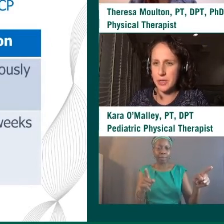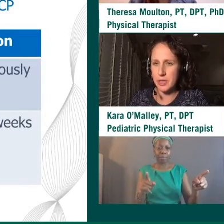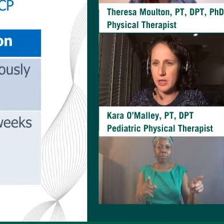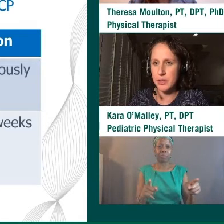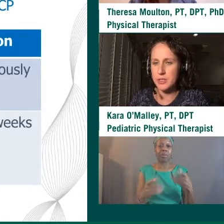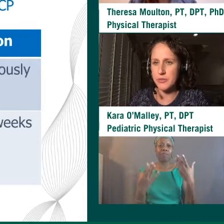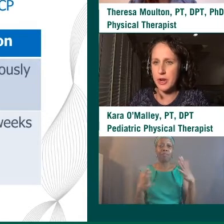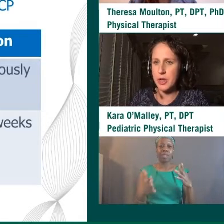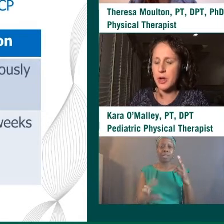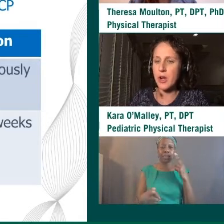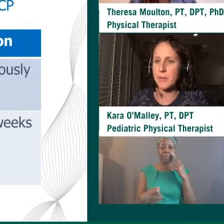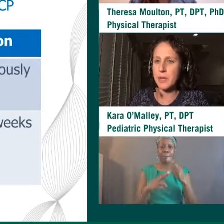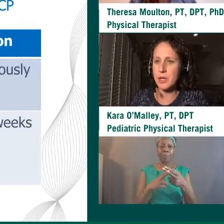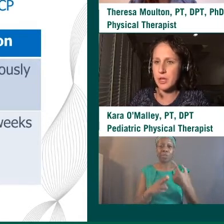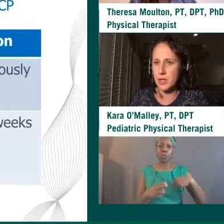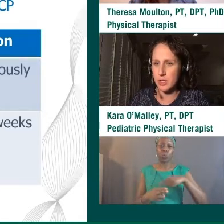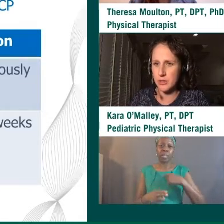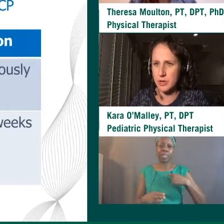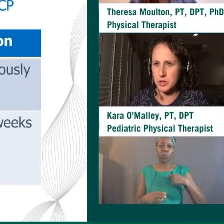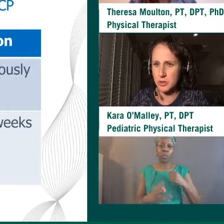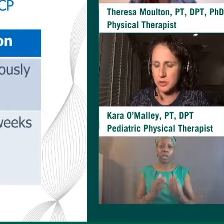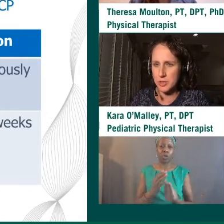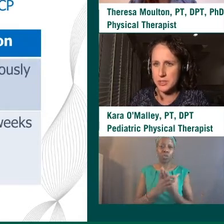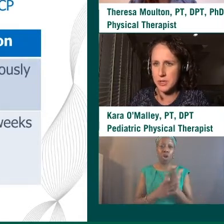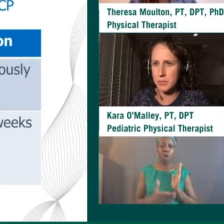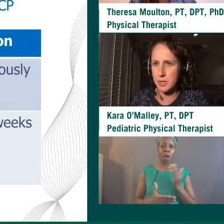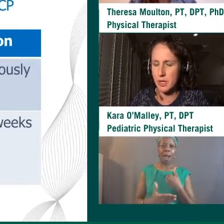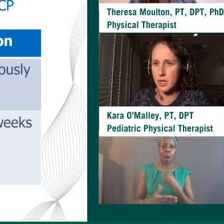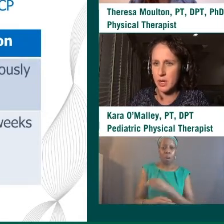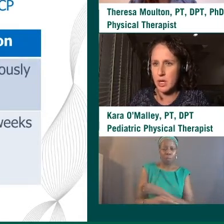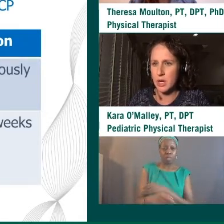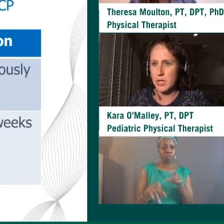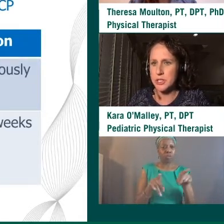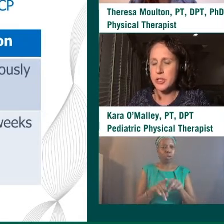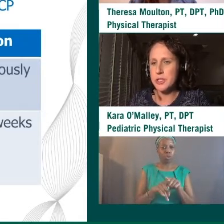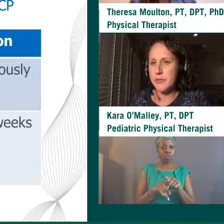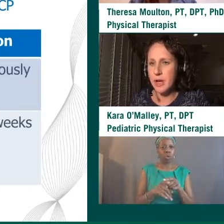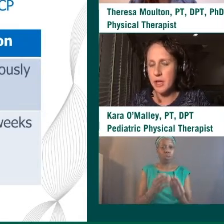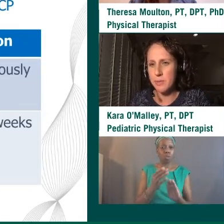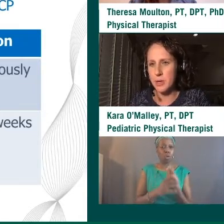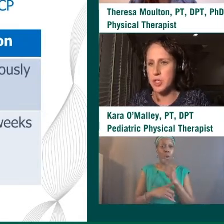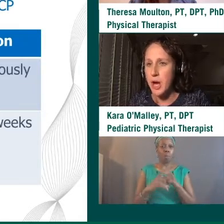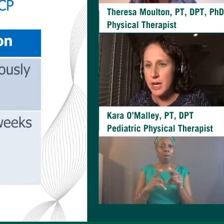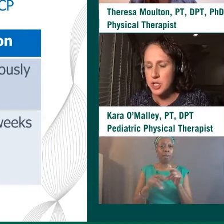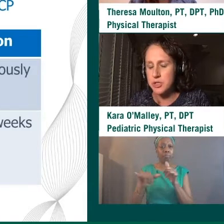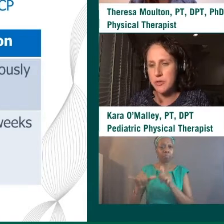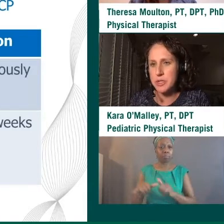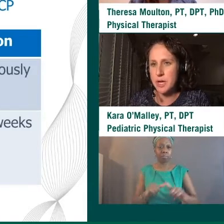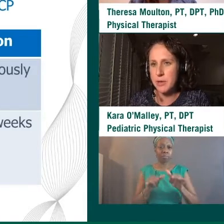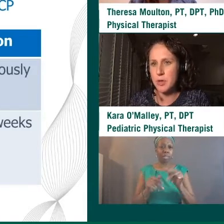in length, and it's very common in individuals with CP to develop contractures over time.